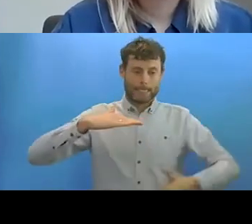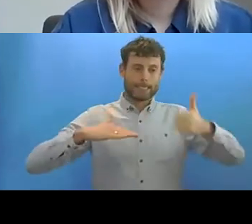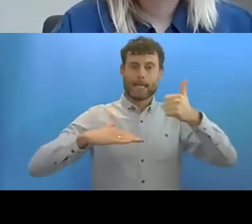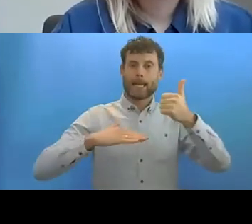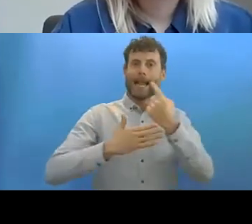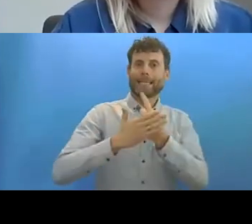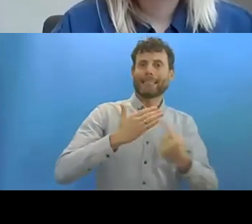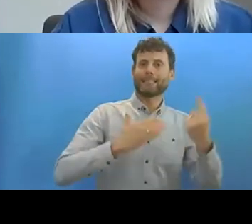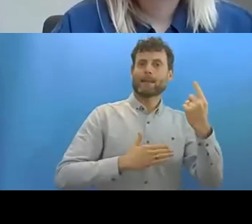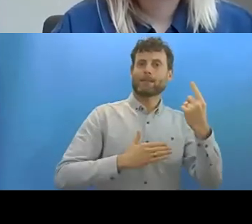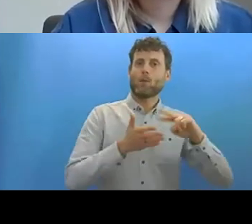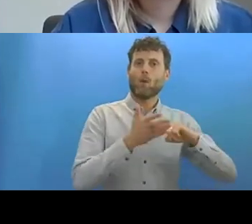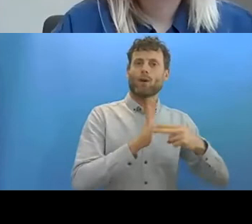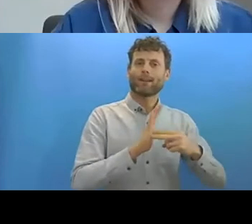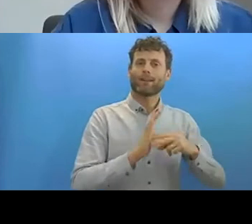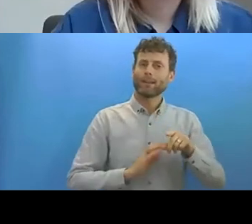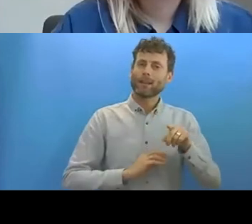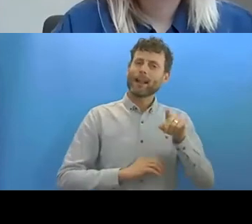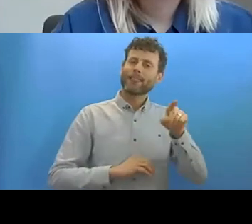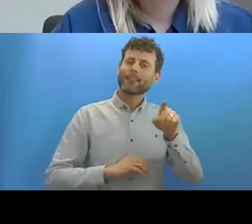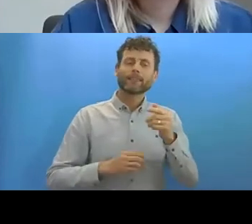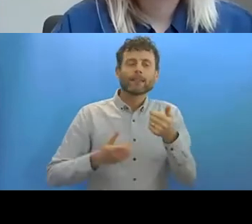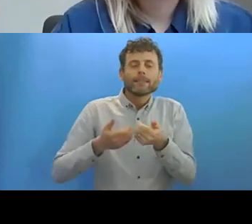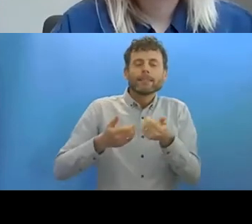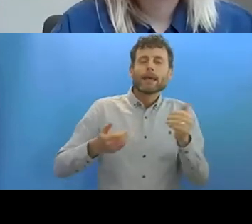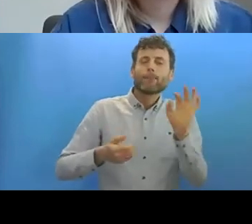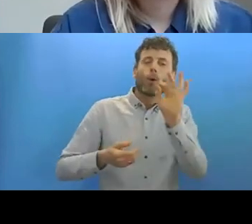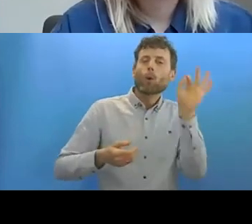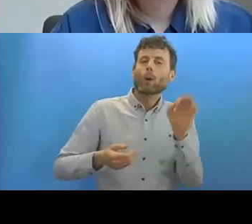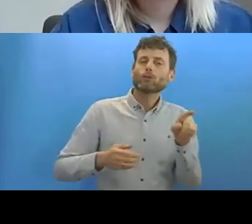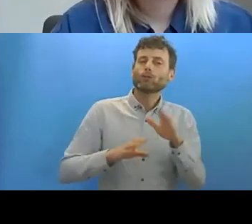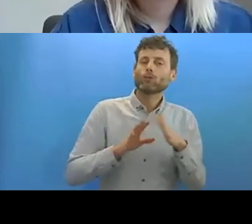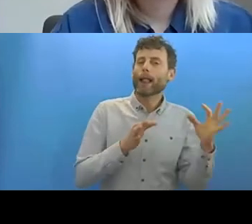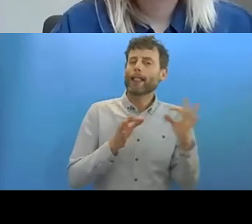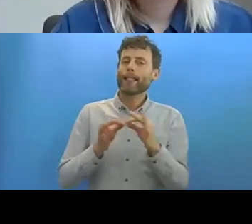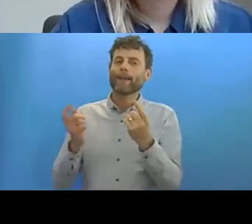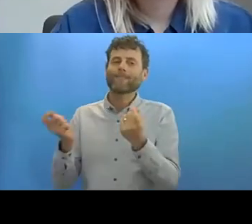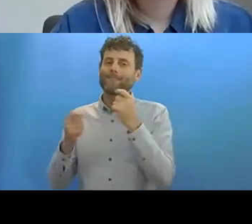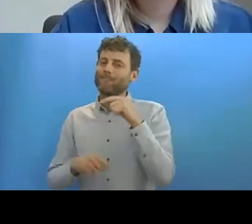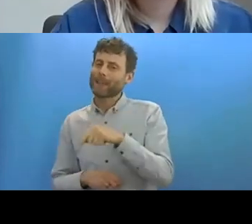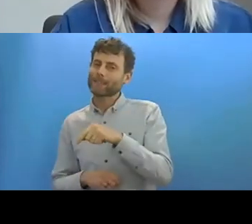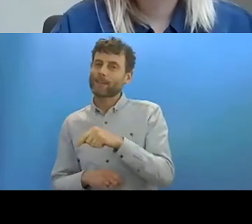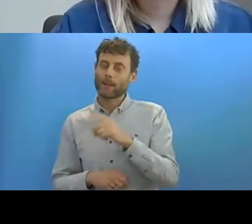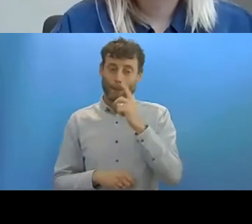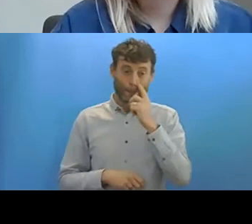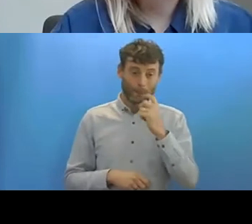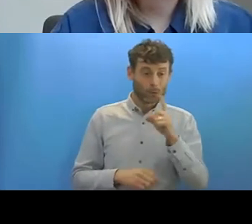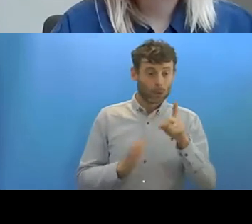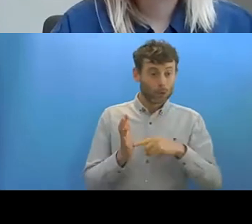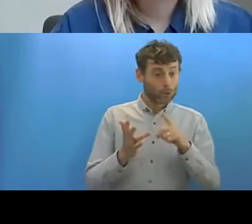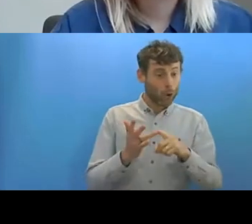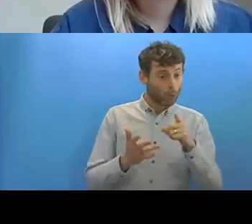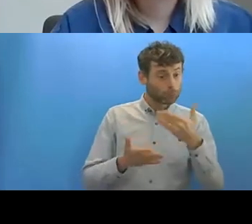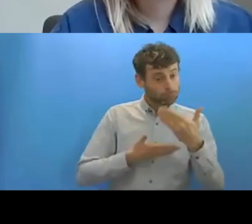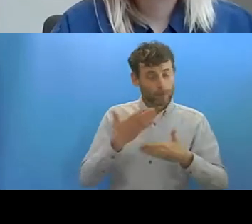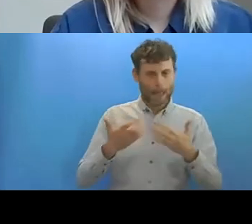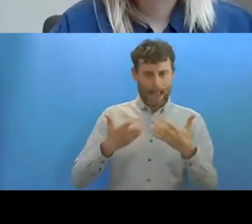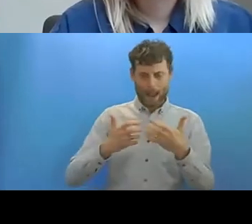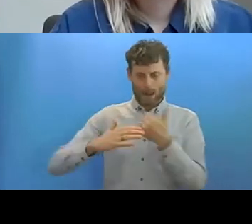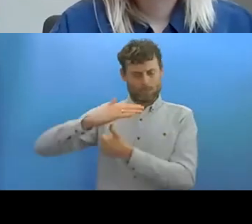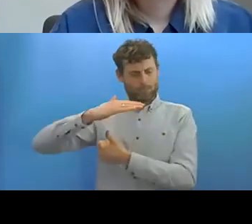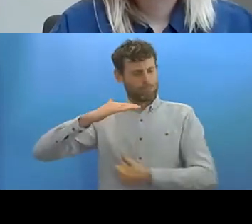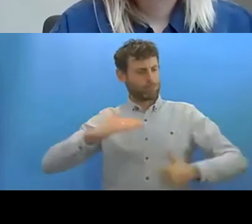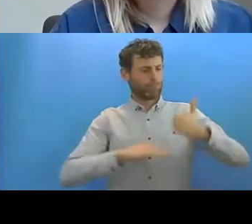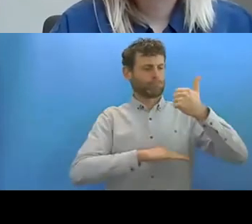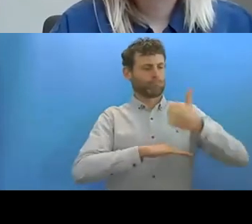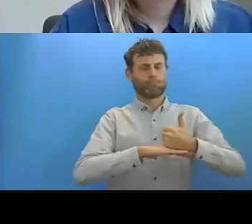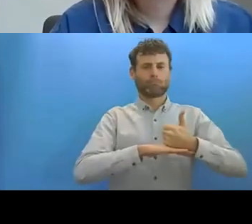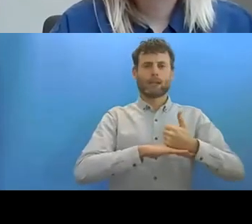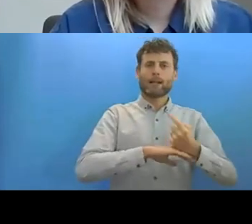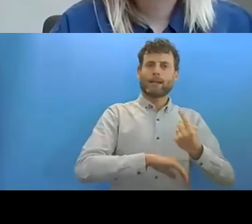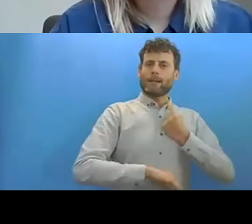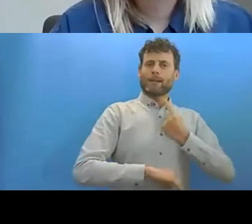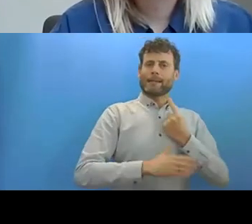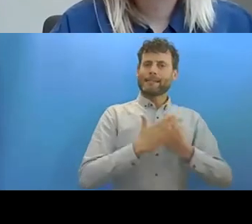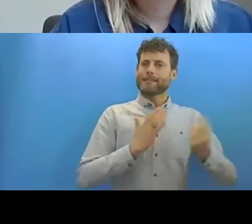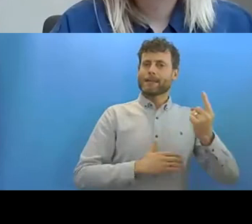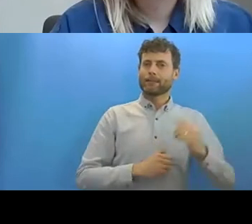Unlimited will become an independent organisation. So slightly off topic in terms of Festival, but does tie into the kind of long-term relationship that we have.